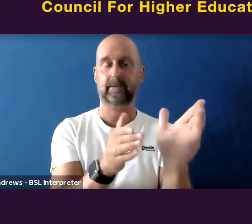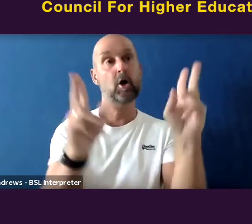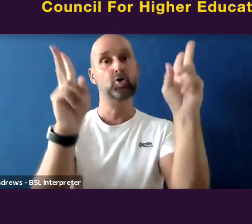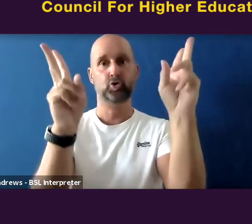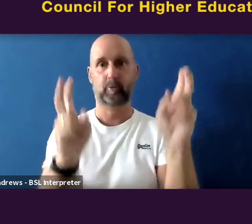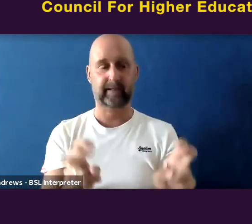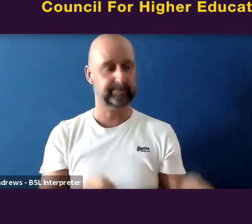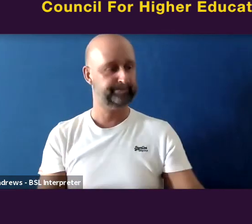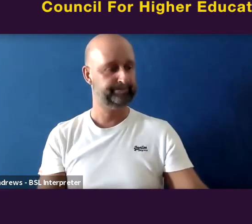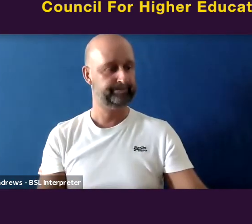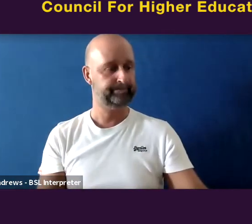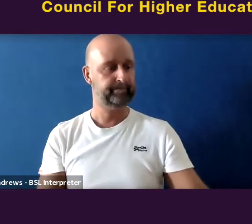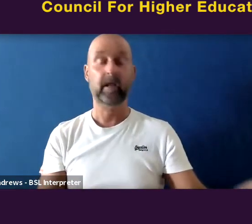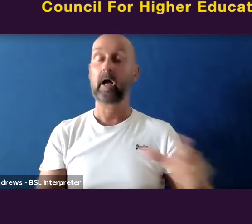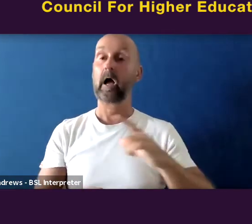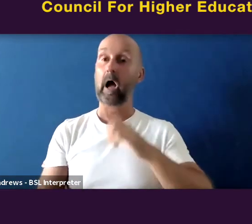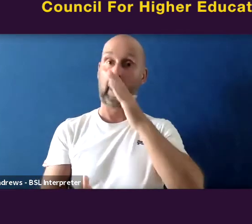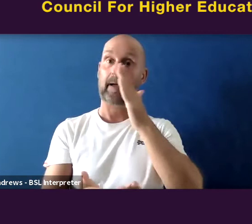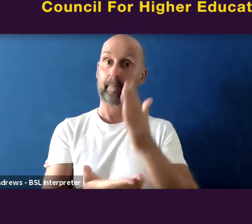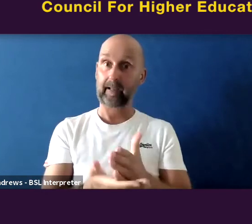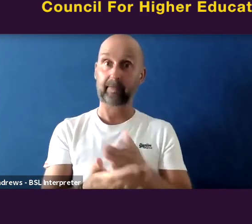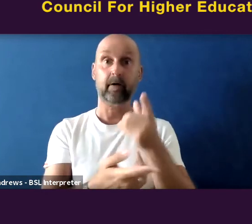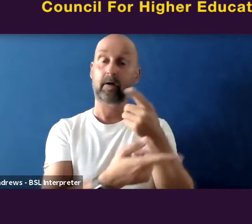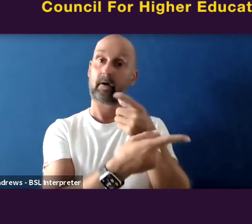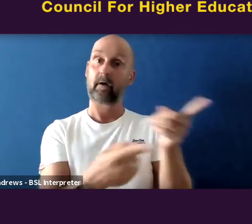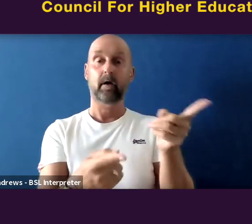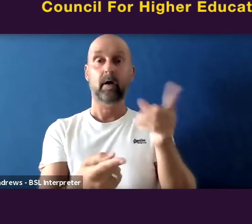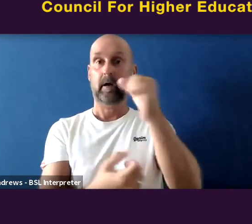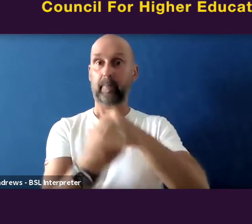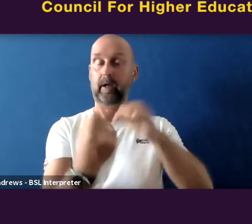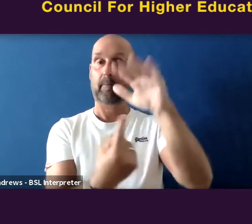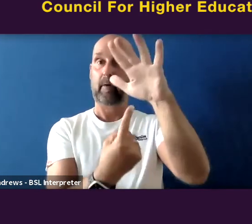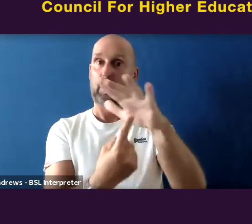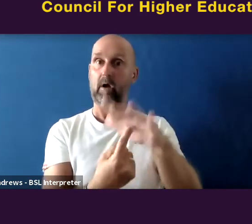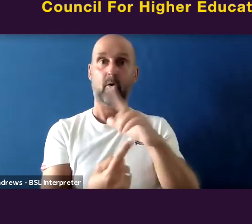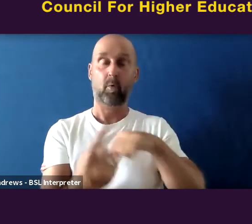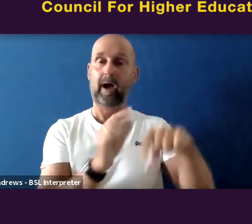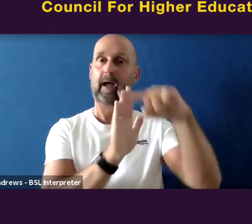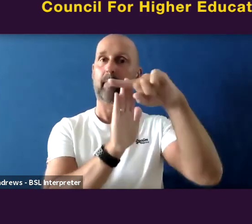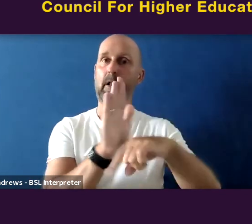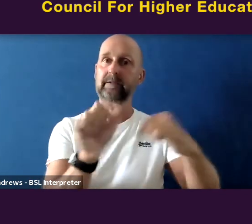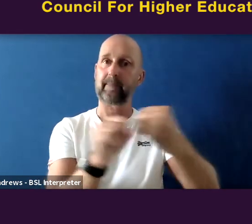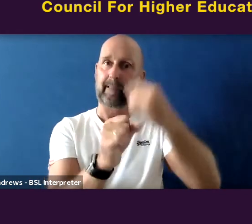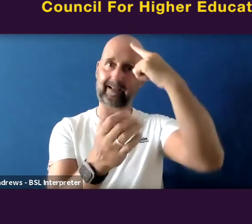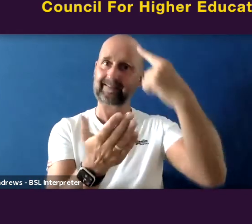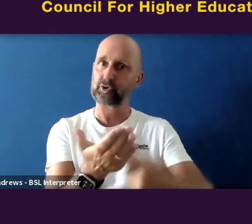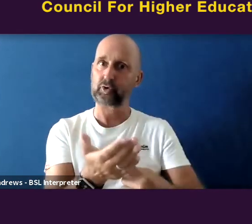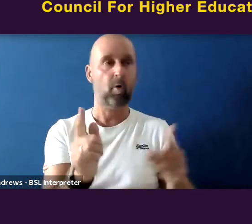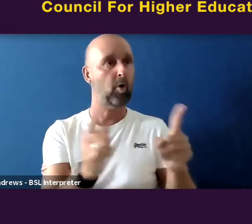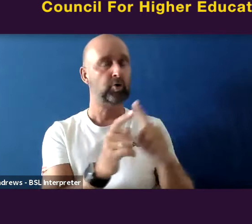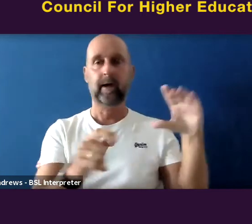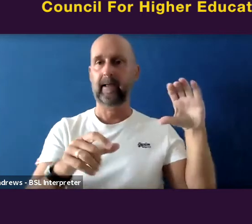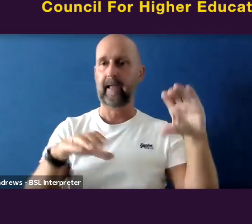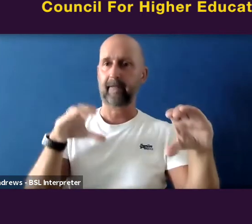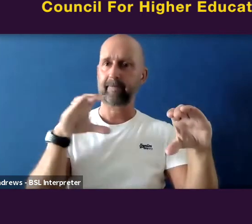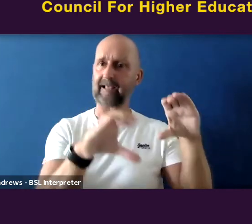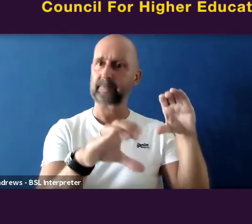This, I believe, would unlock Prioritisation in Policy and Investment in a joined-up way